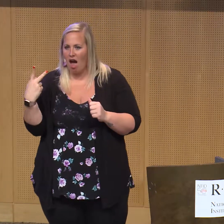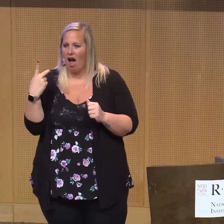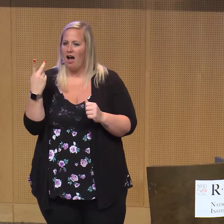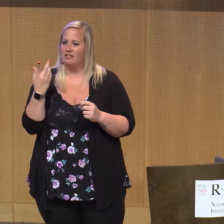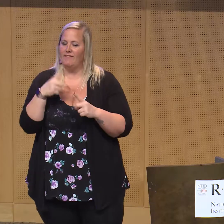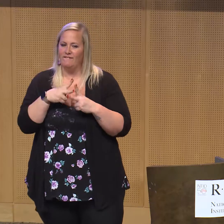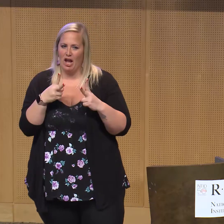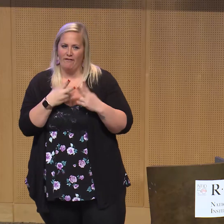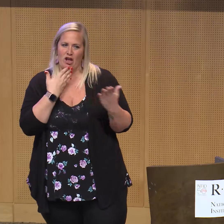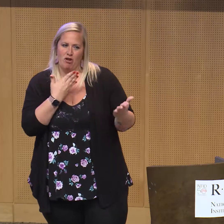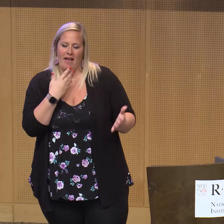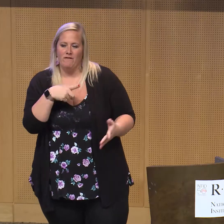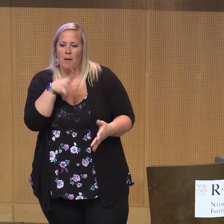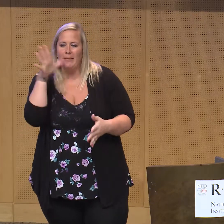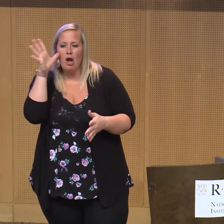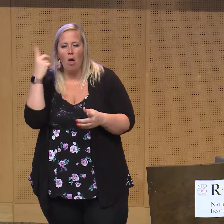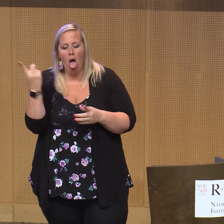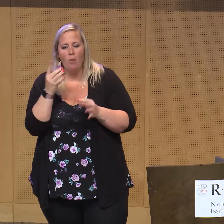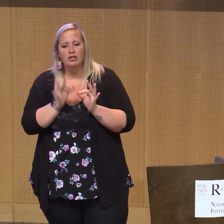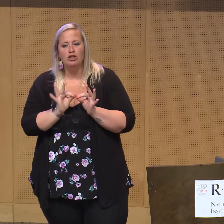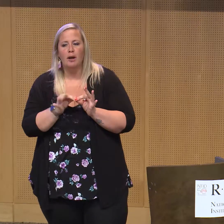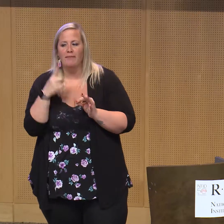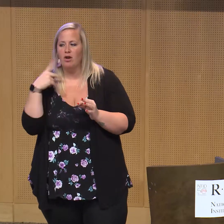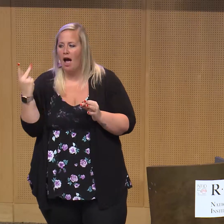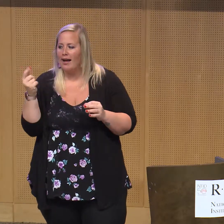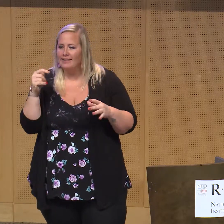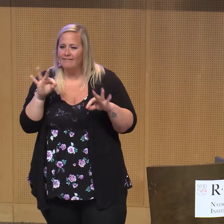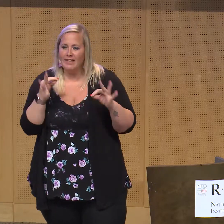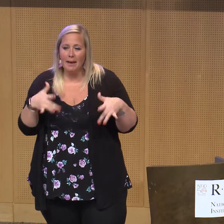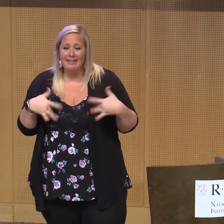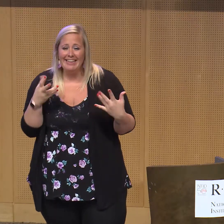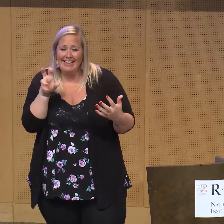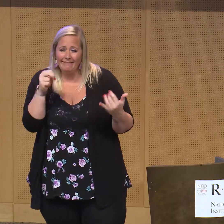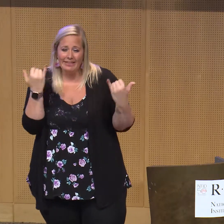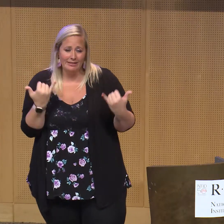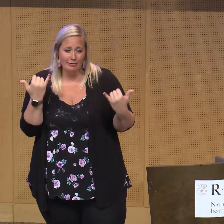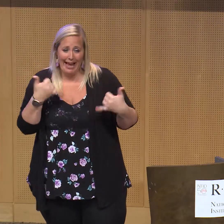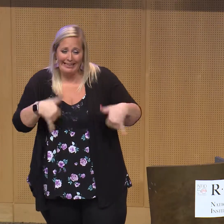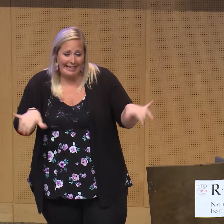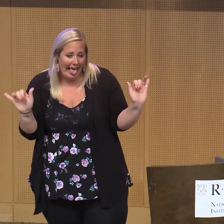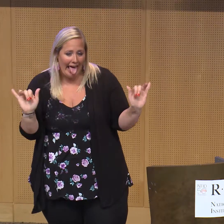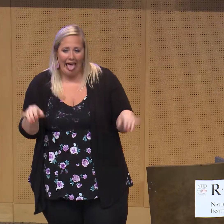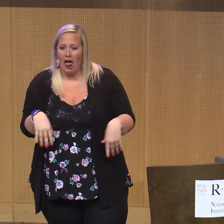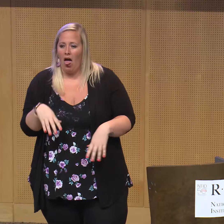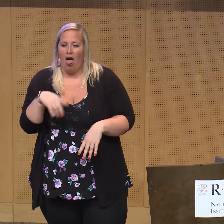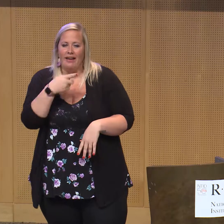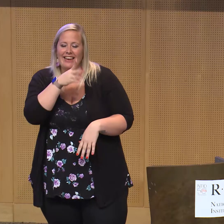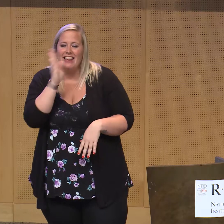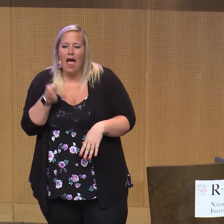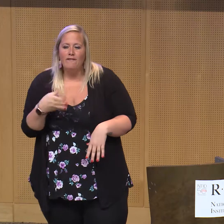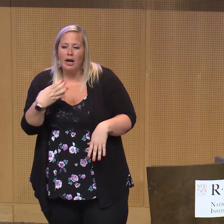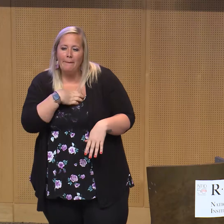Lauren and I, because our parents learned sign language, and we're very grateful to them. They interpreted for us for family events.